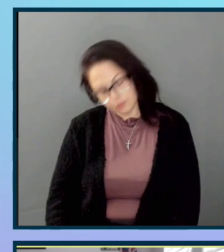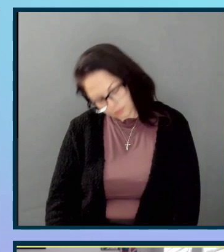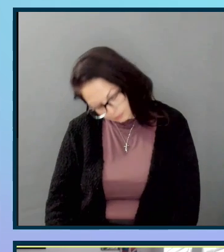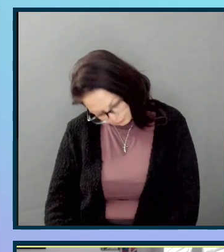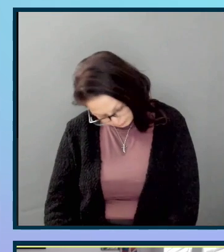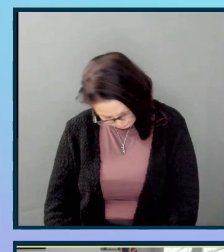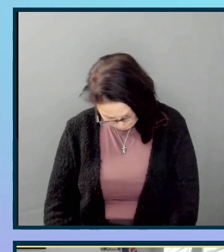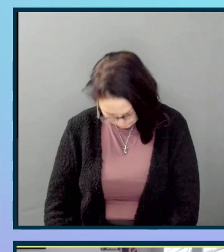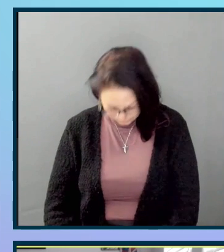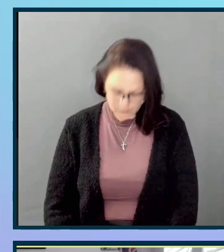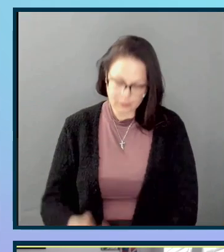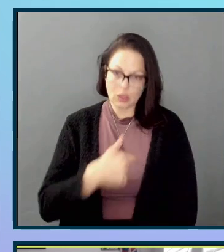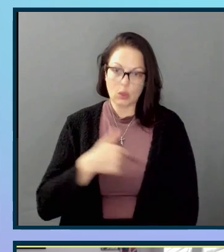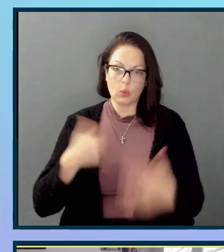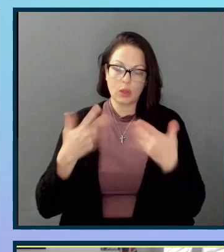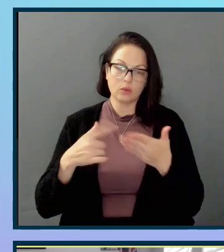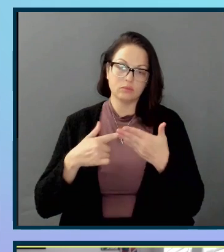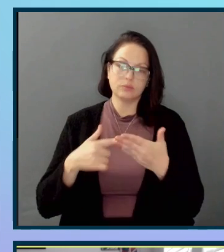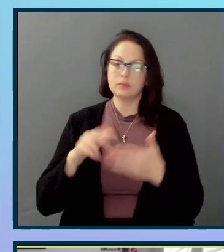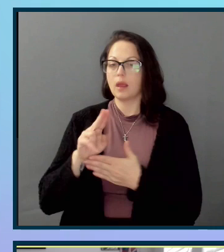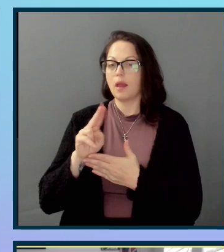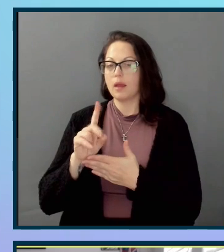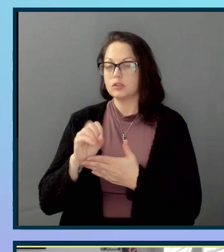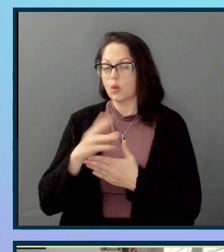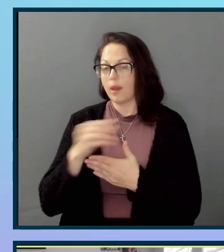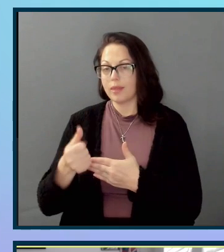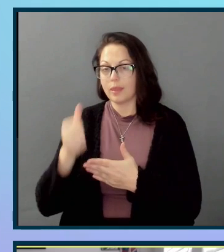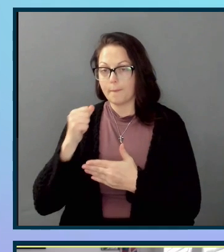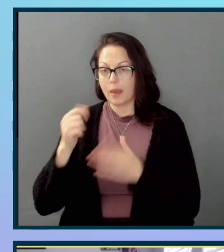We already talked about making sure that undo and the back button are reliable,